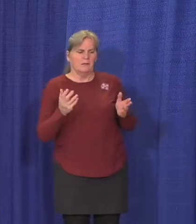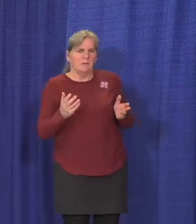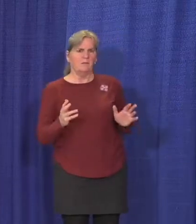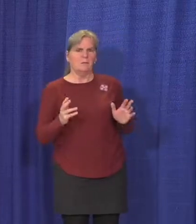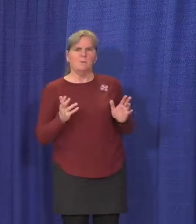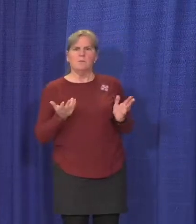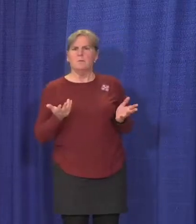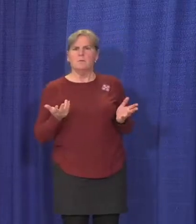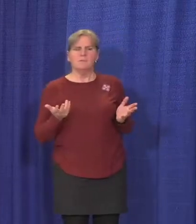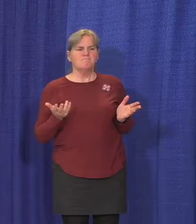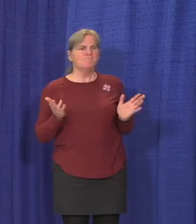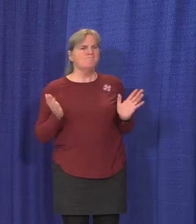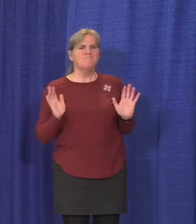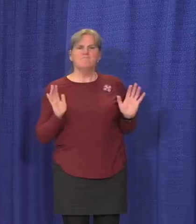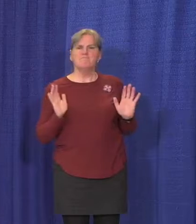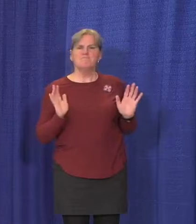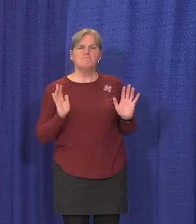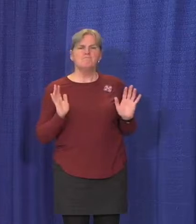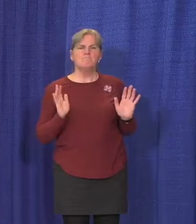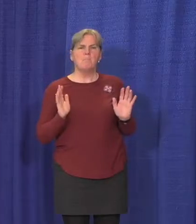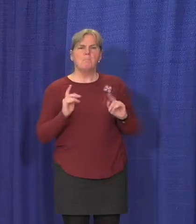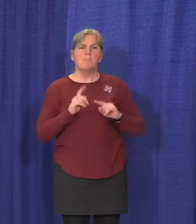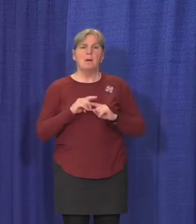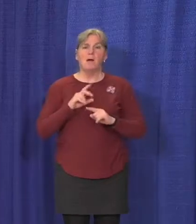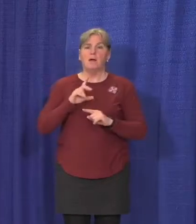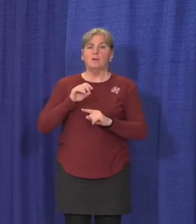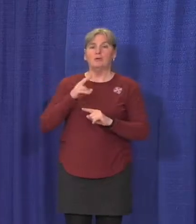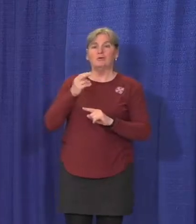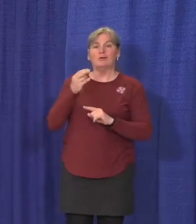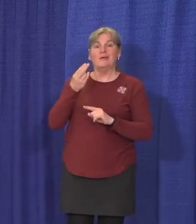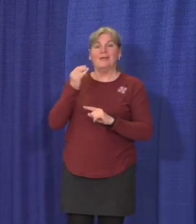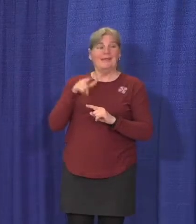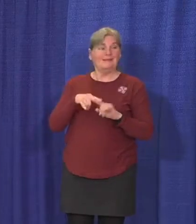people who were not prepared to be vaccinated for whatever